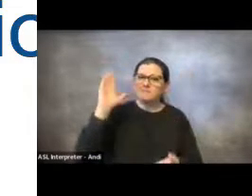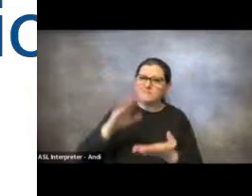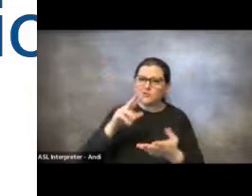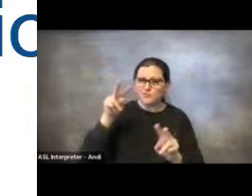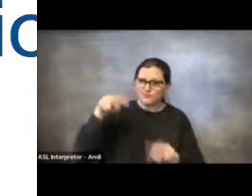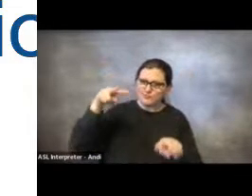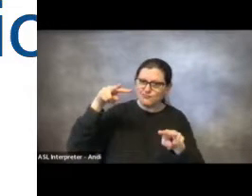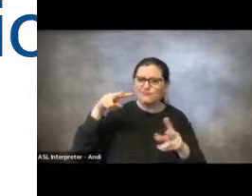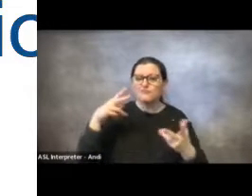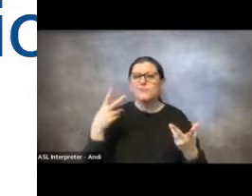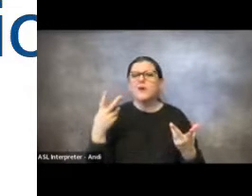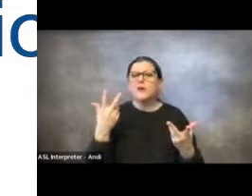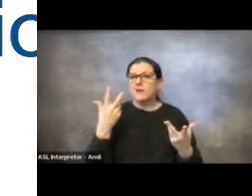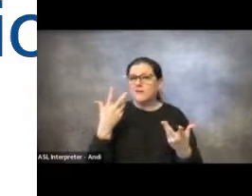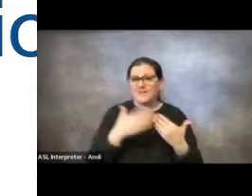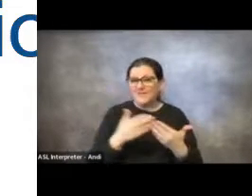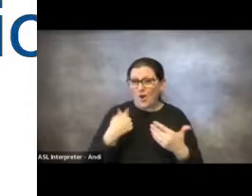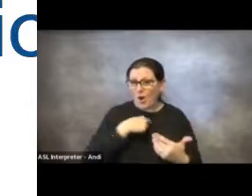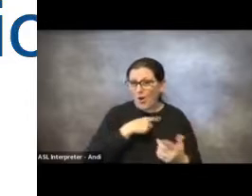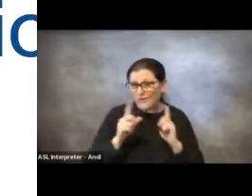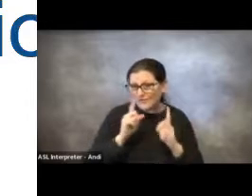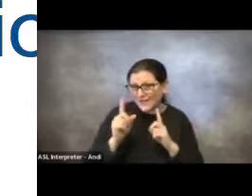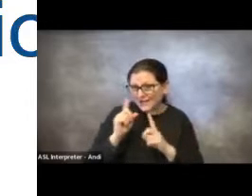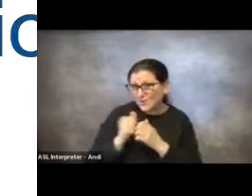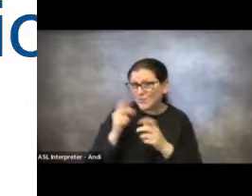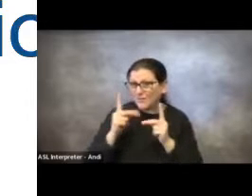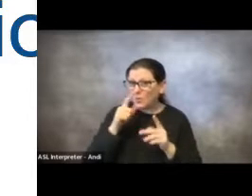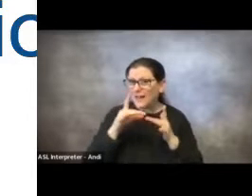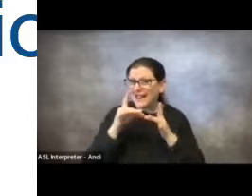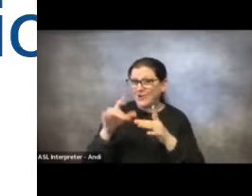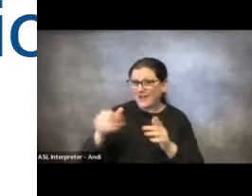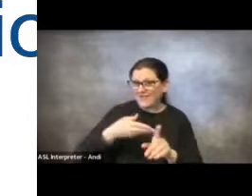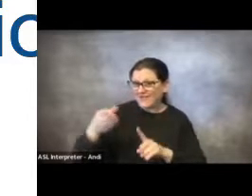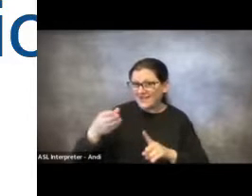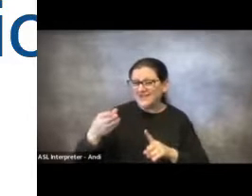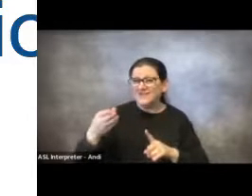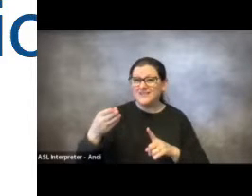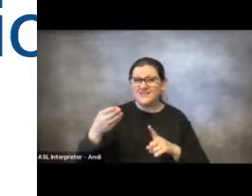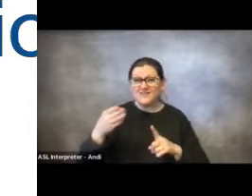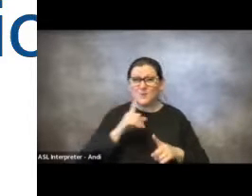our conversations with folks that are leaders in this field, did not necessarily know the